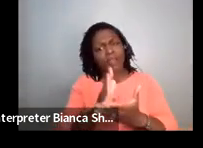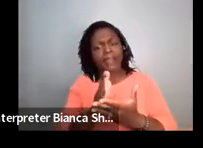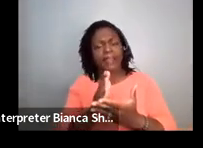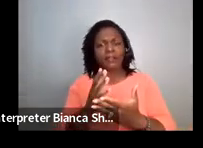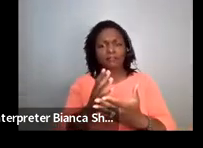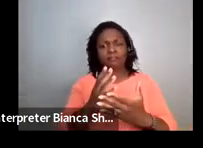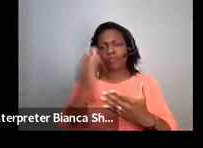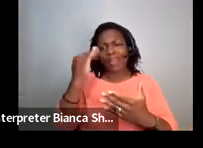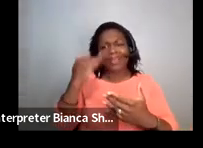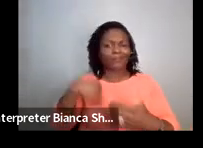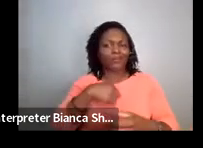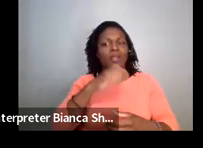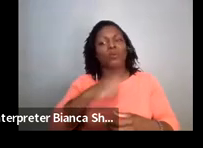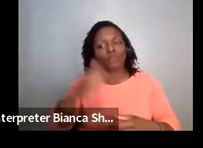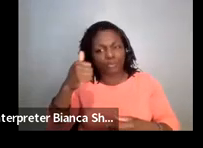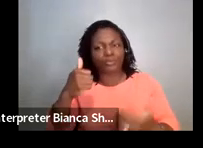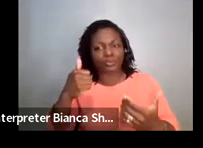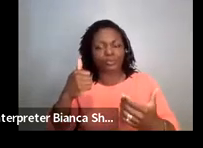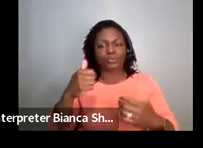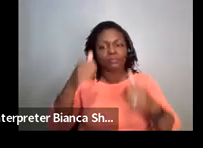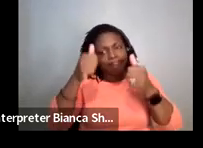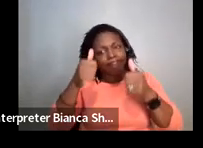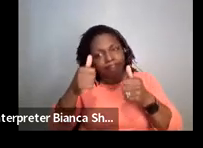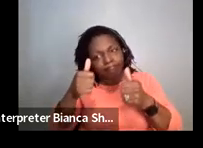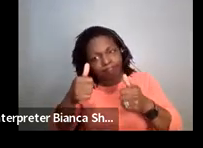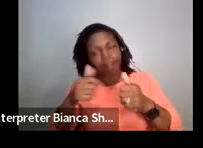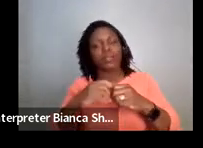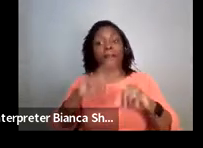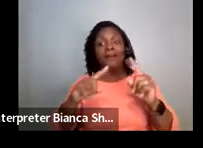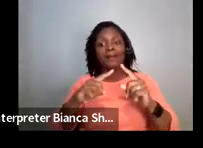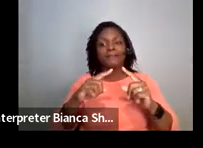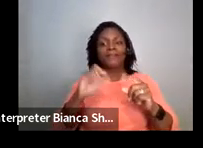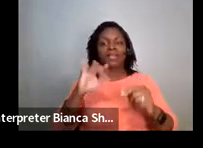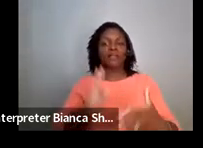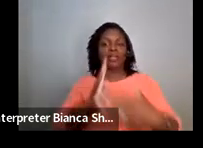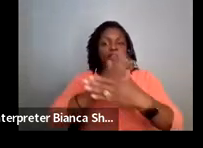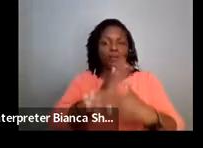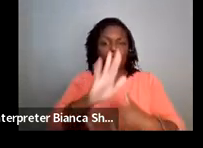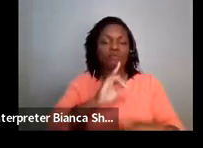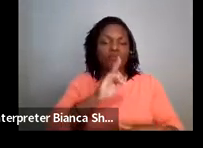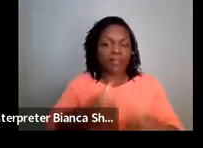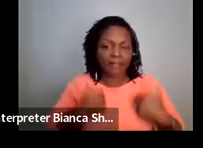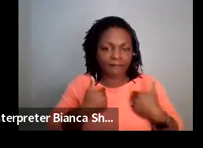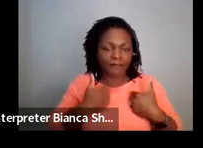The question is isn't interrupting your real life or the person you love?